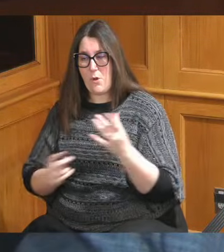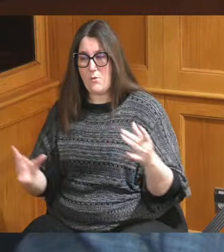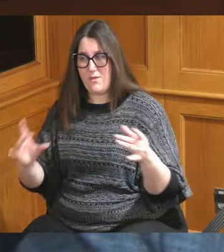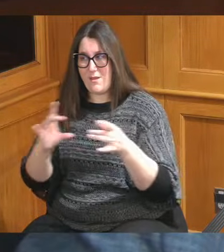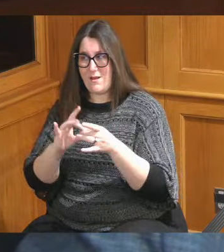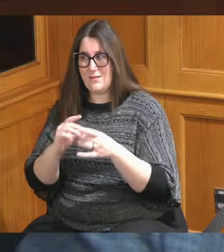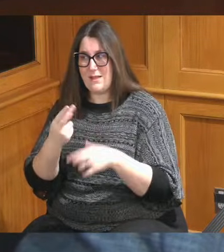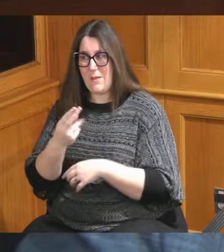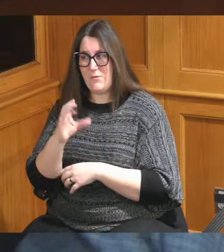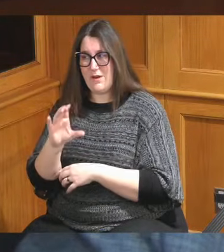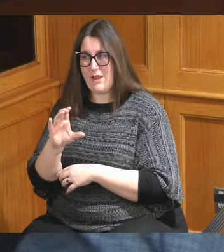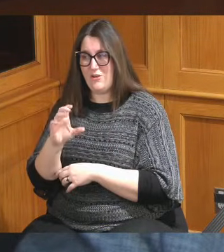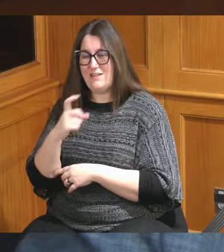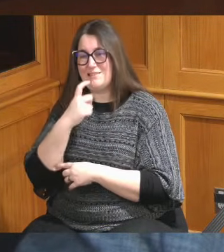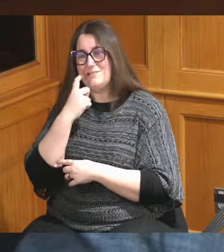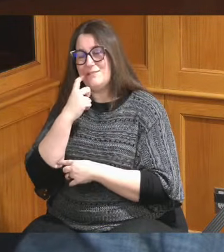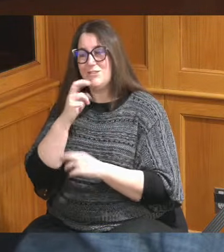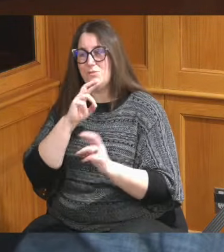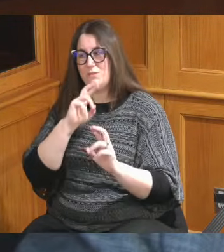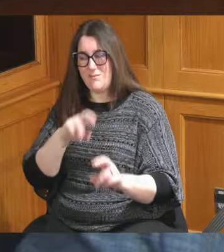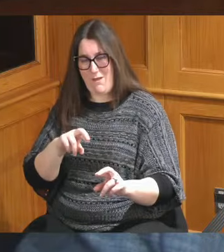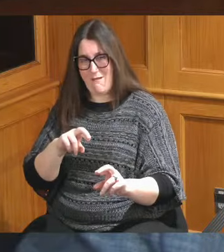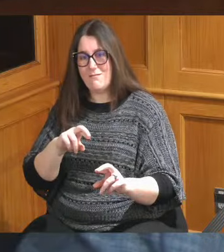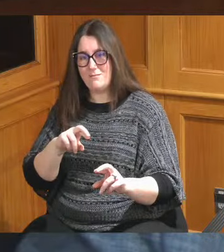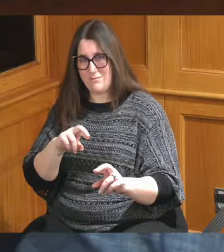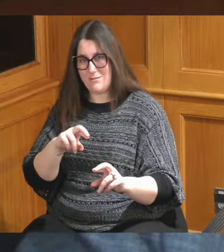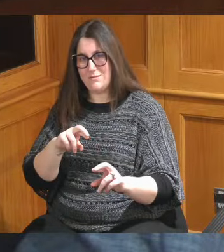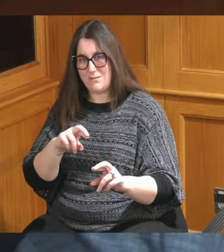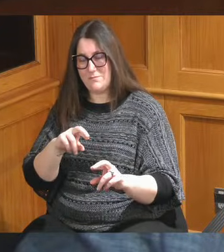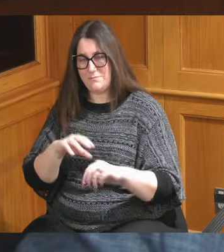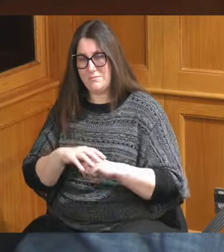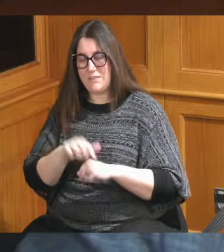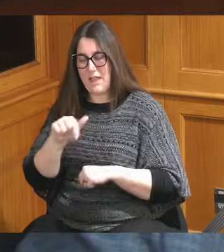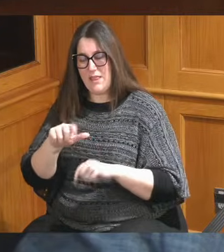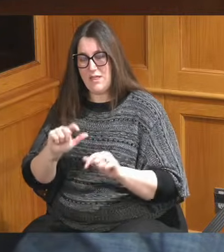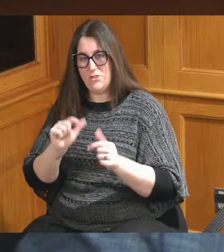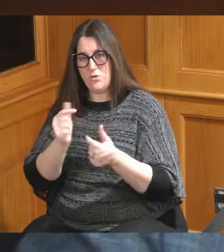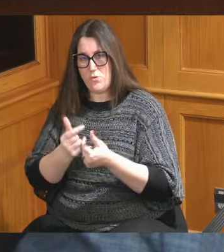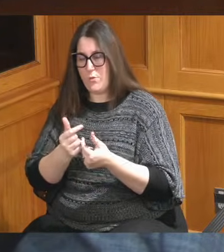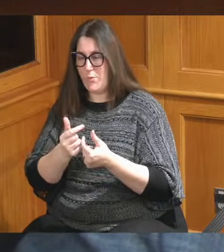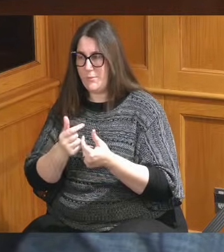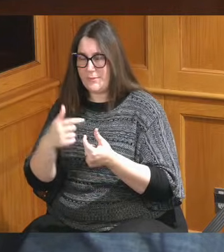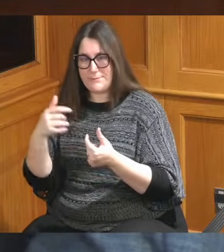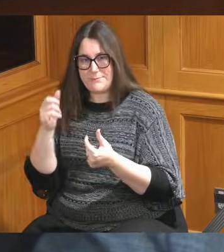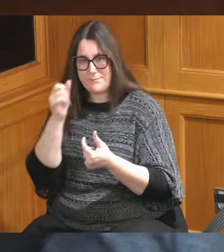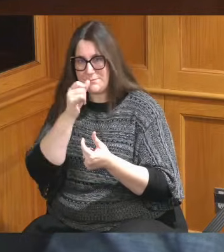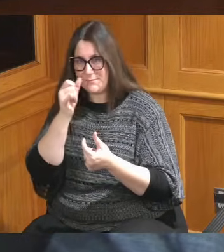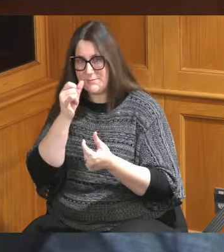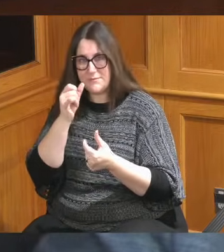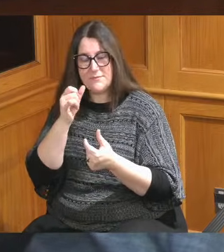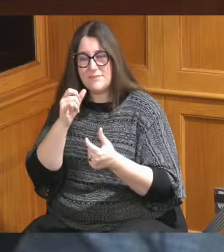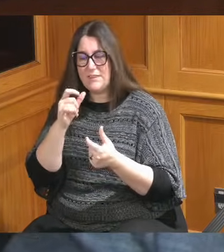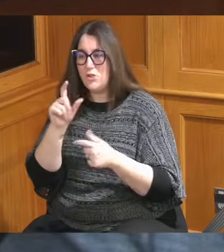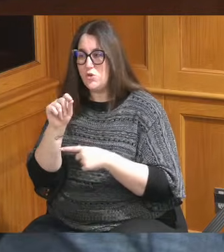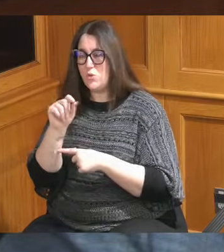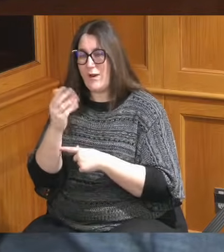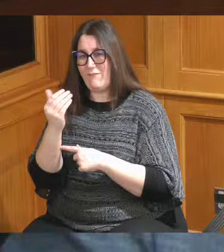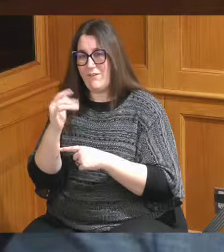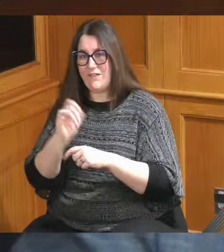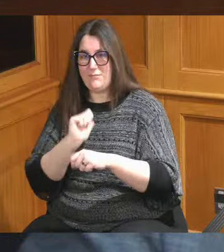Hamilton County Addiction Response Coalition. this group has been in existence since 2015.